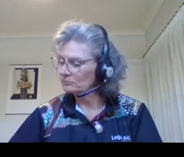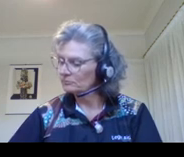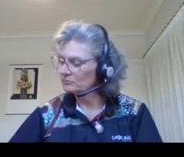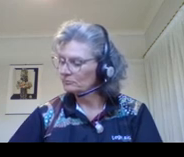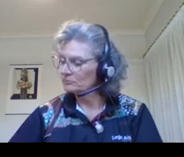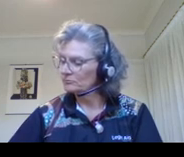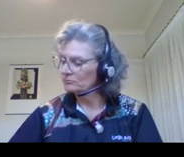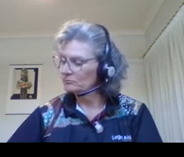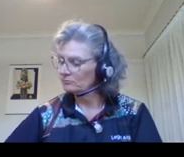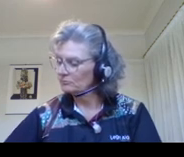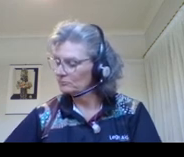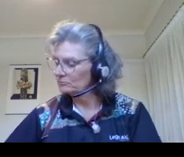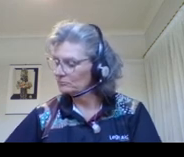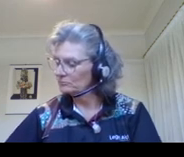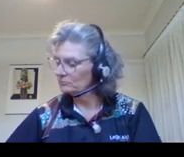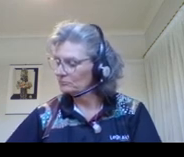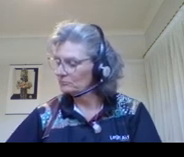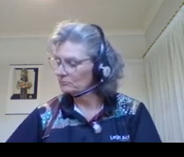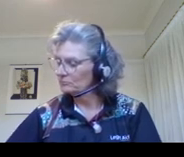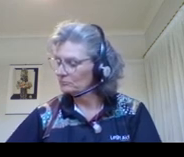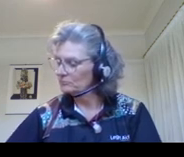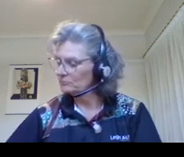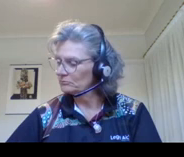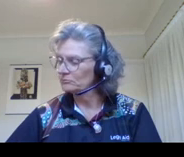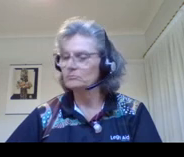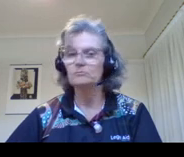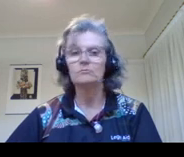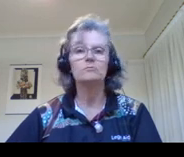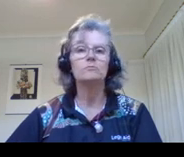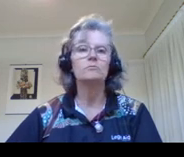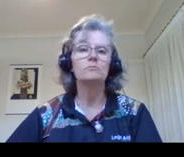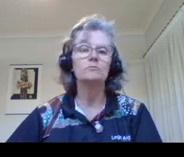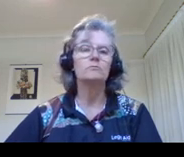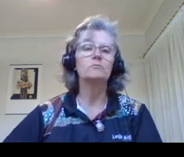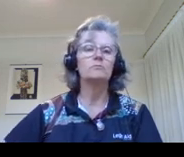getting scammed but continued to allow money to come out of that account that might in